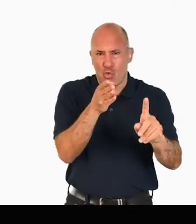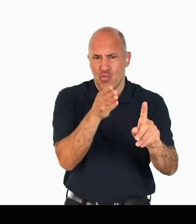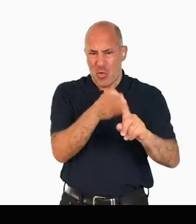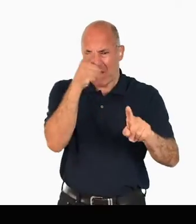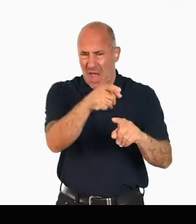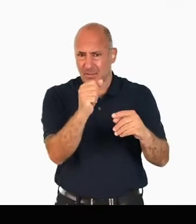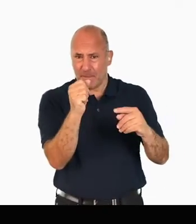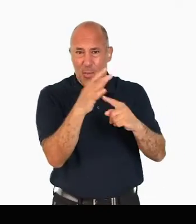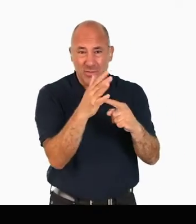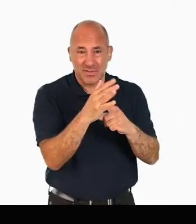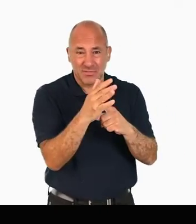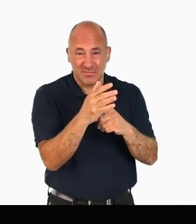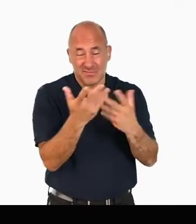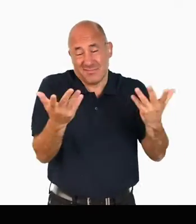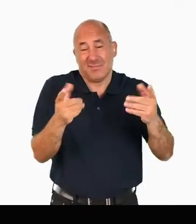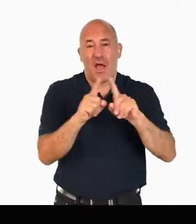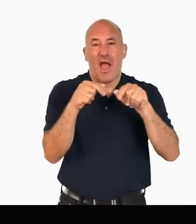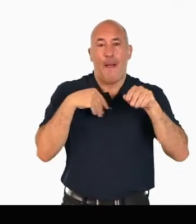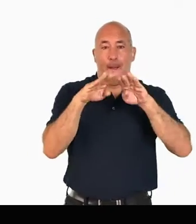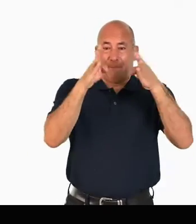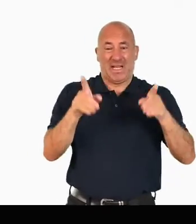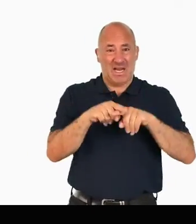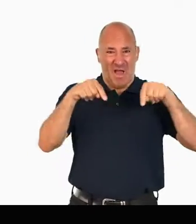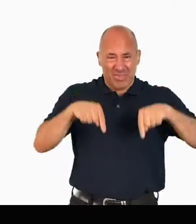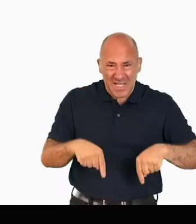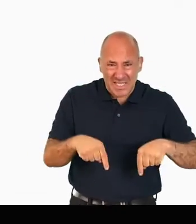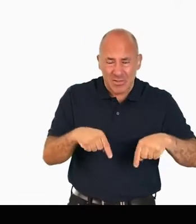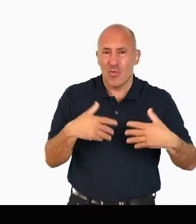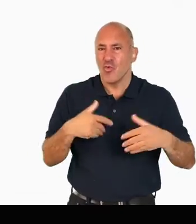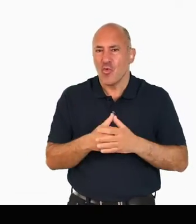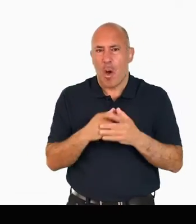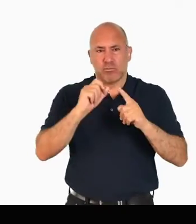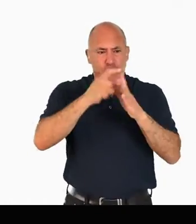is crucially important if a building like this, and a project like this is going to work.